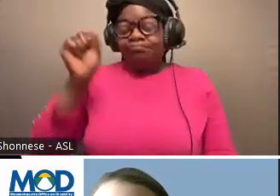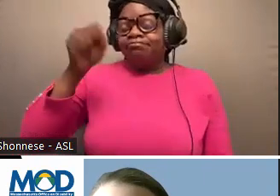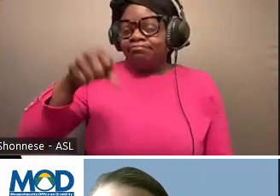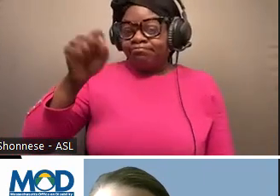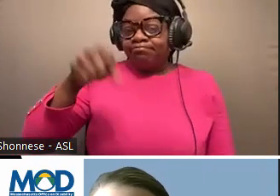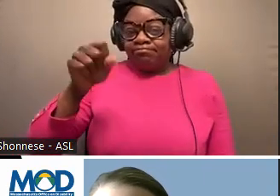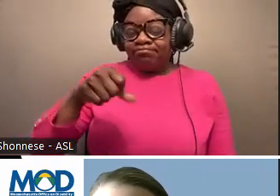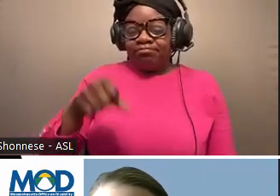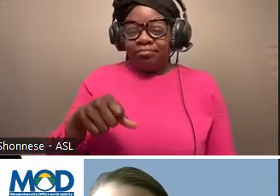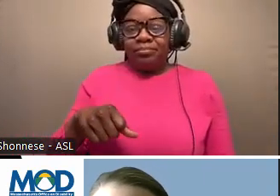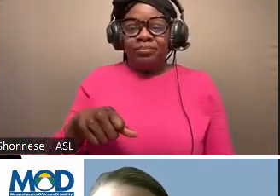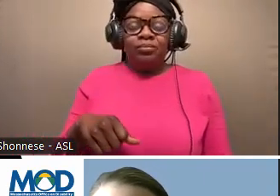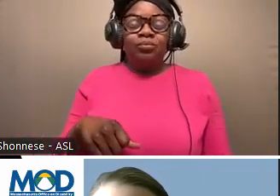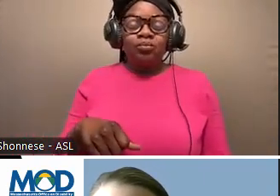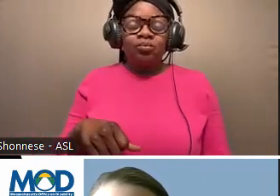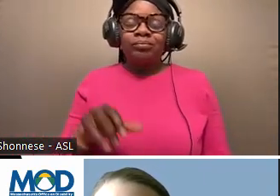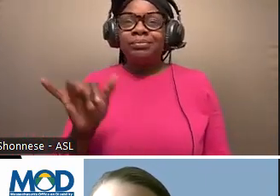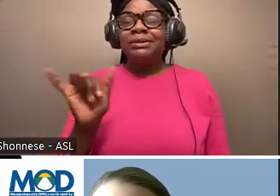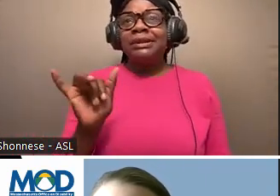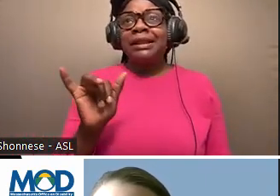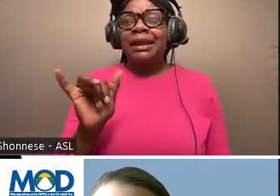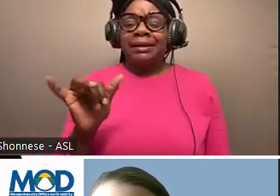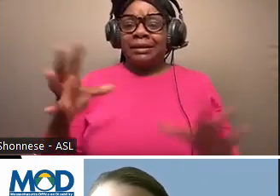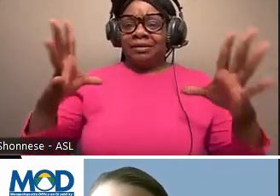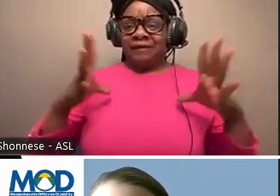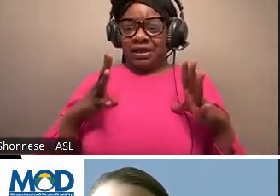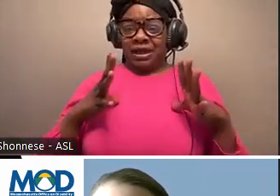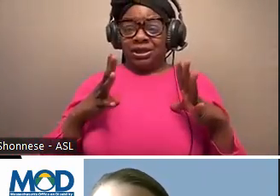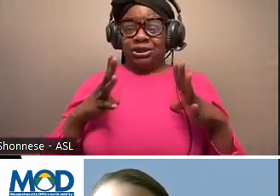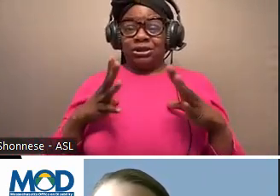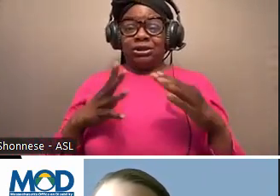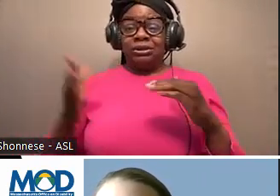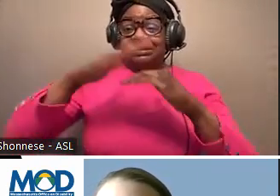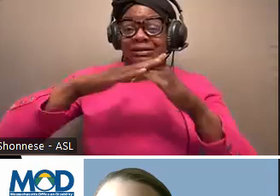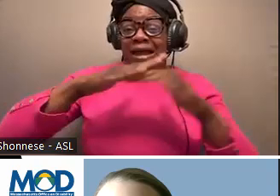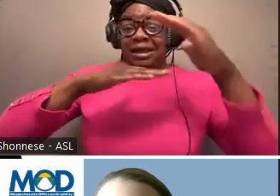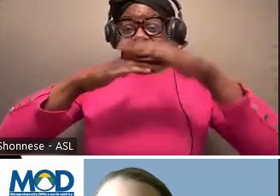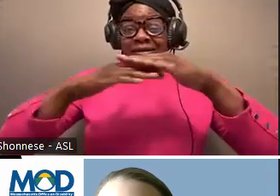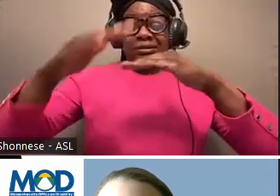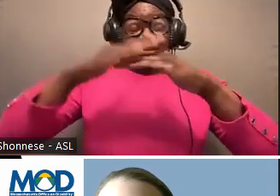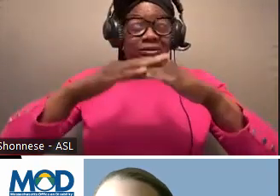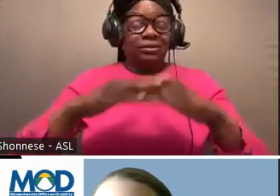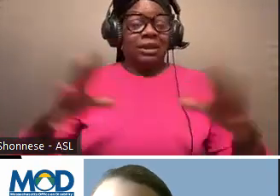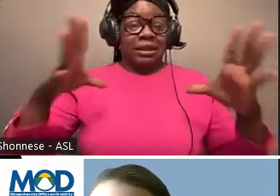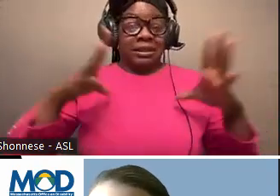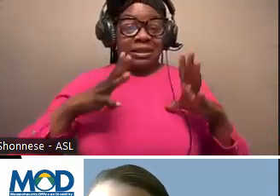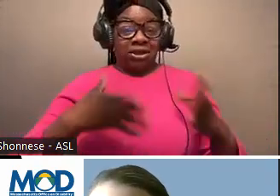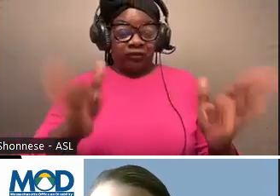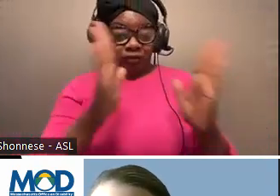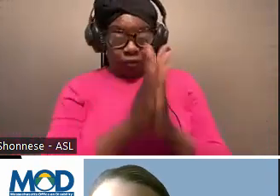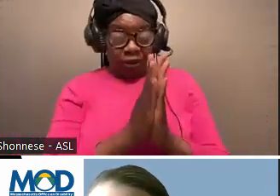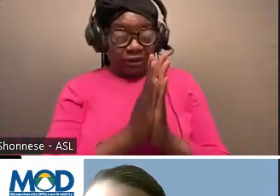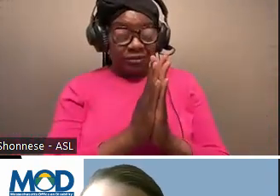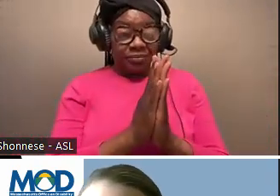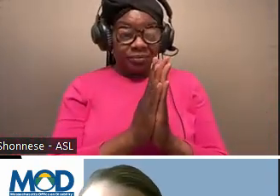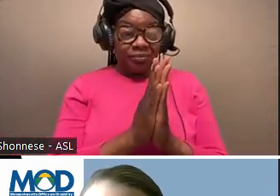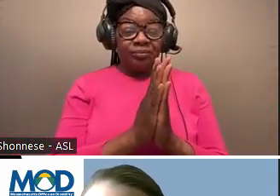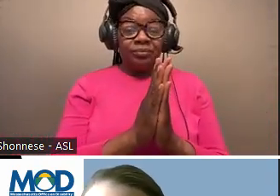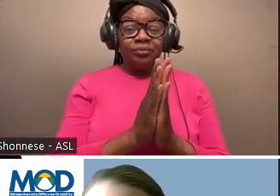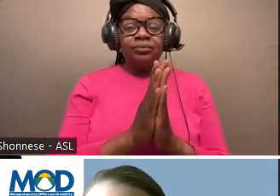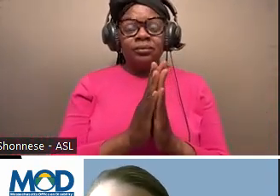stacked leave requests that sort of turn out functionally to be indefinite leave